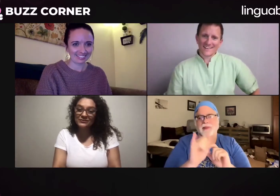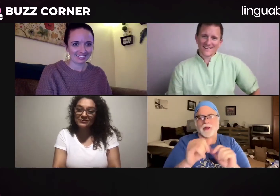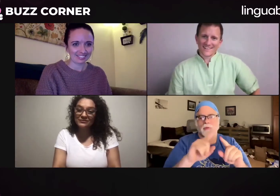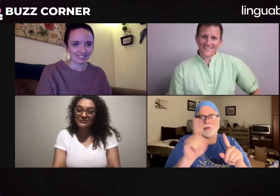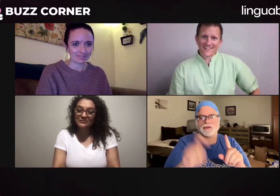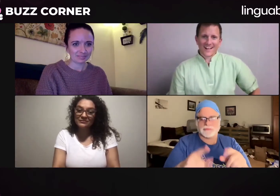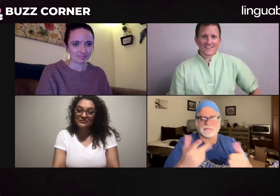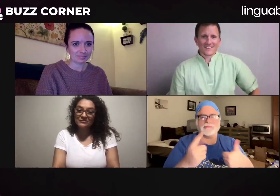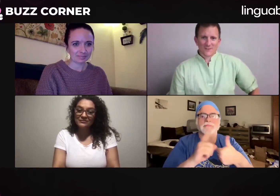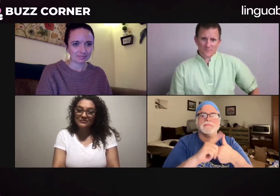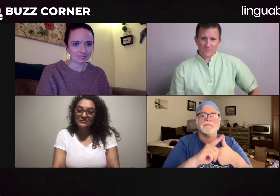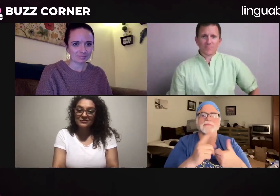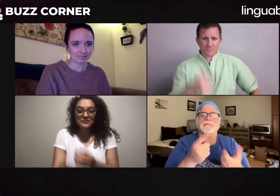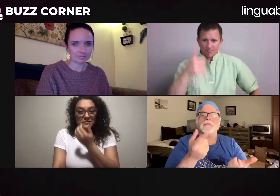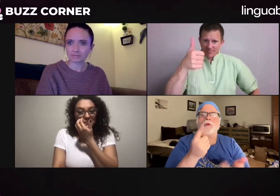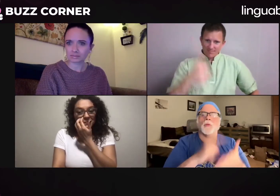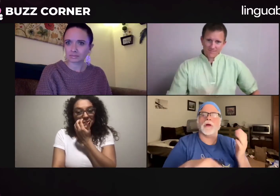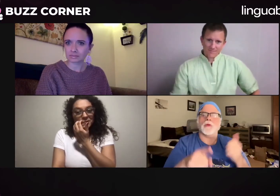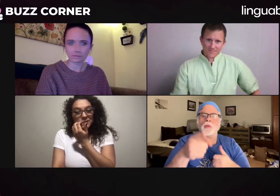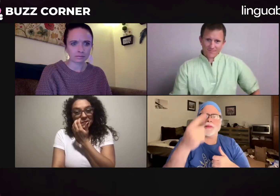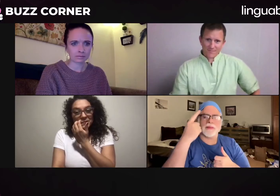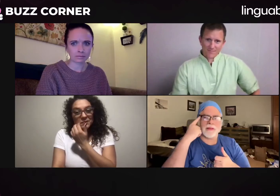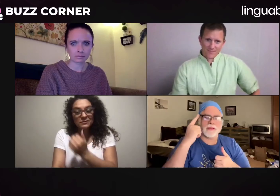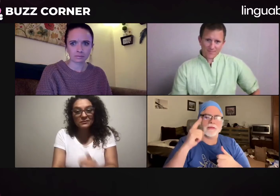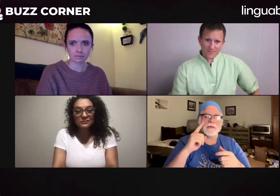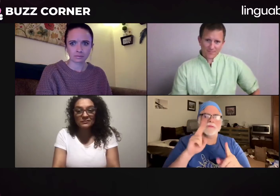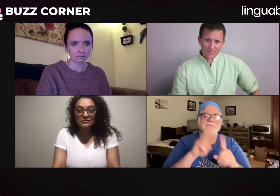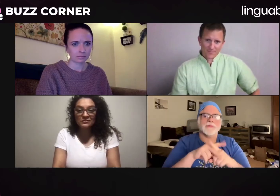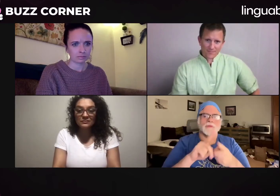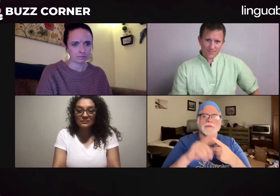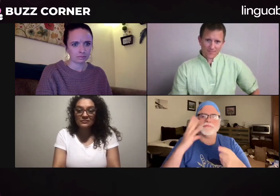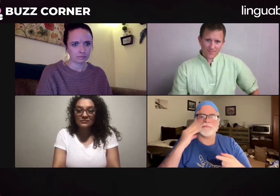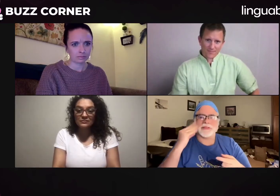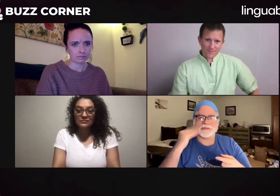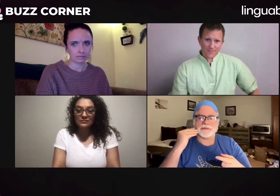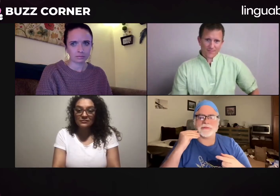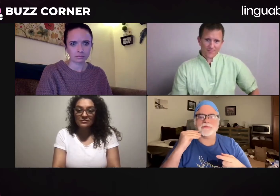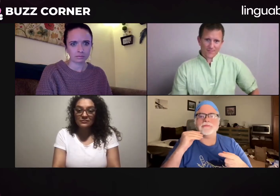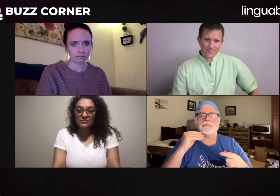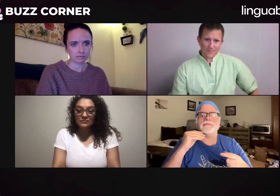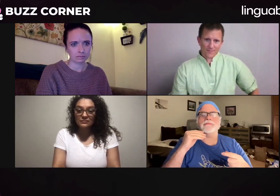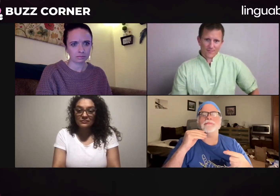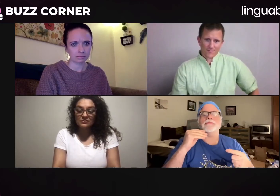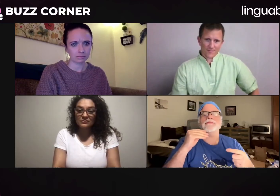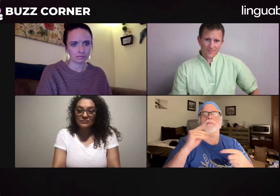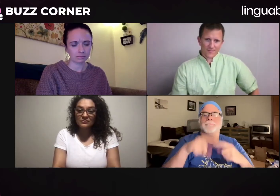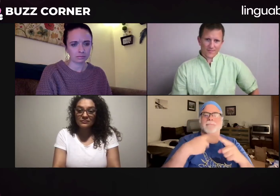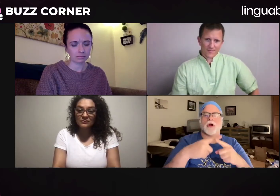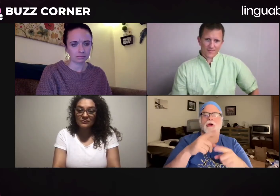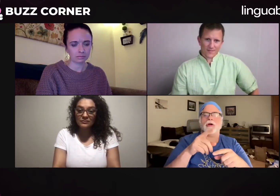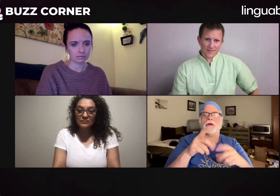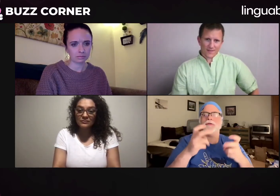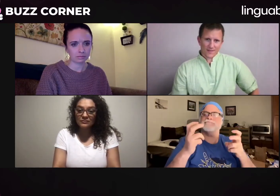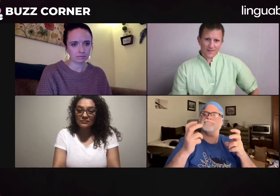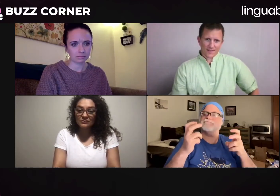So what do you think as it applies to experience about